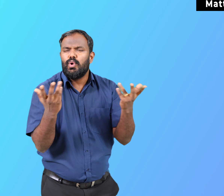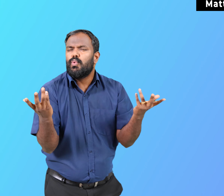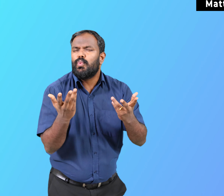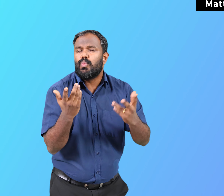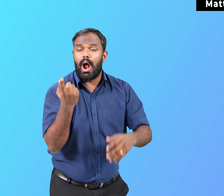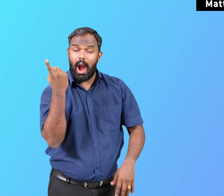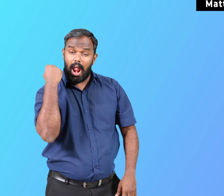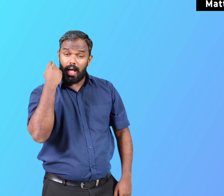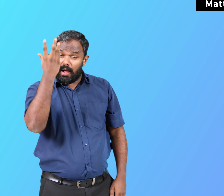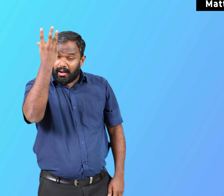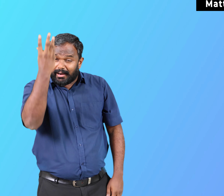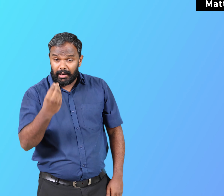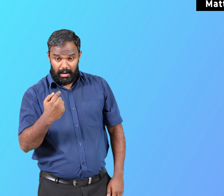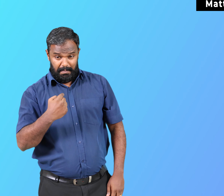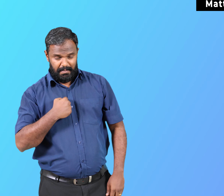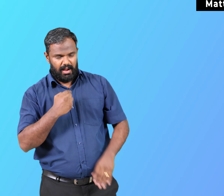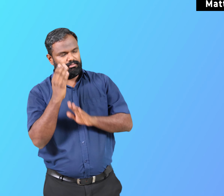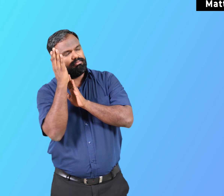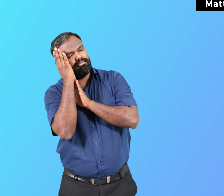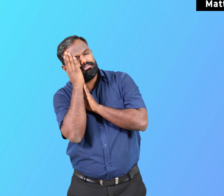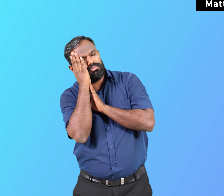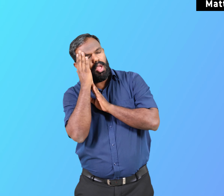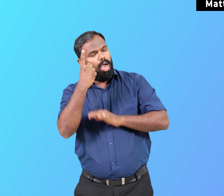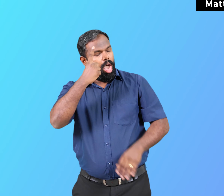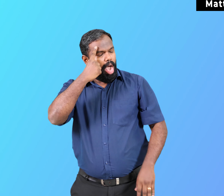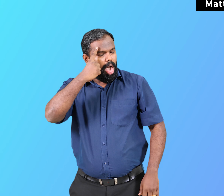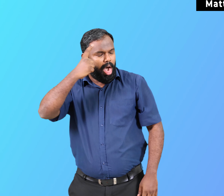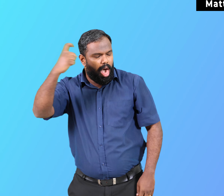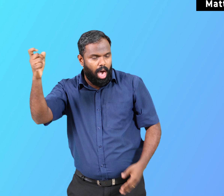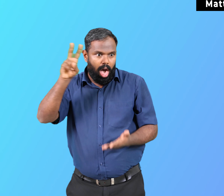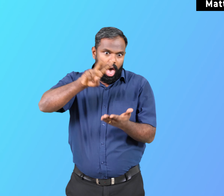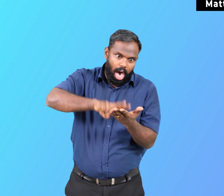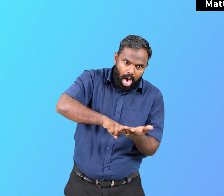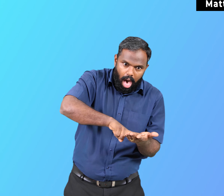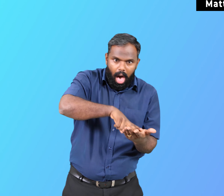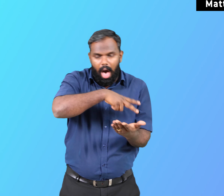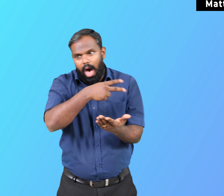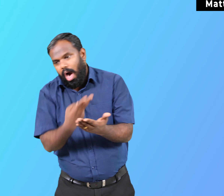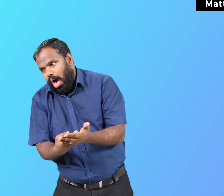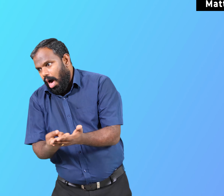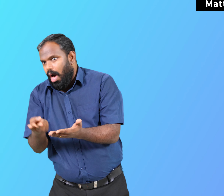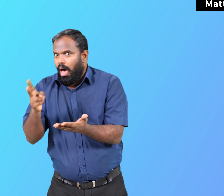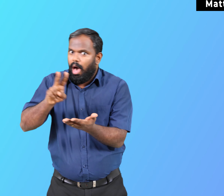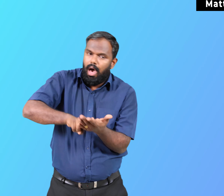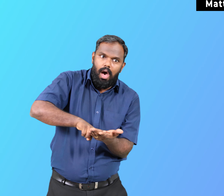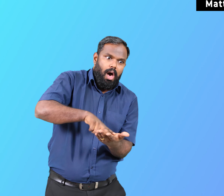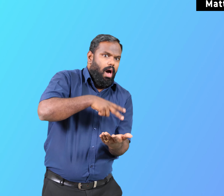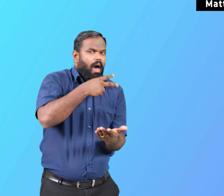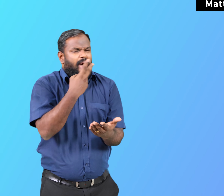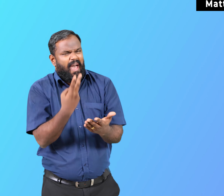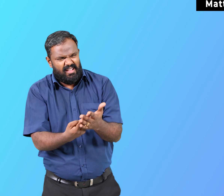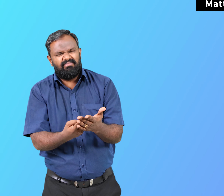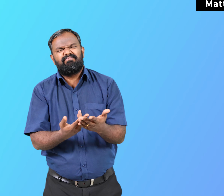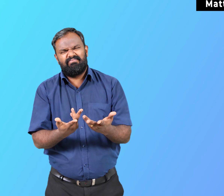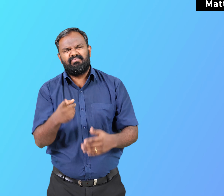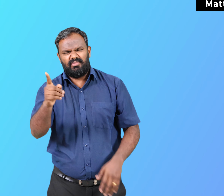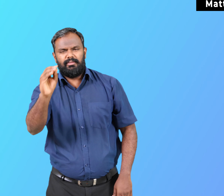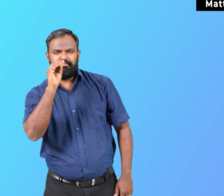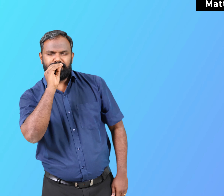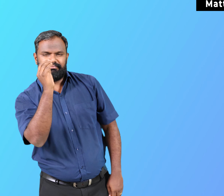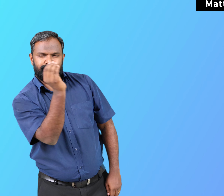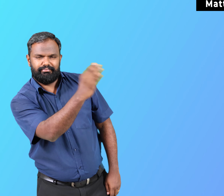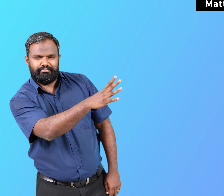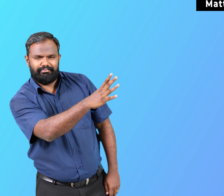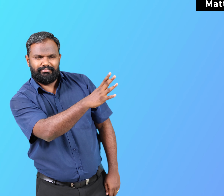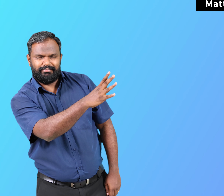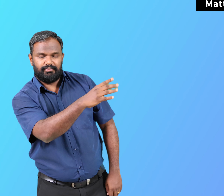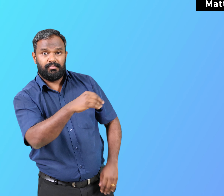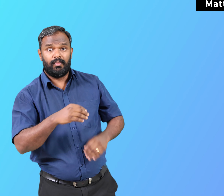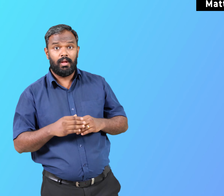Last night I had a dream about him, and it troubled me very much.”